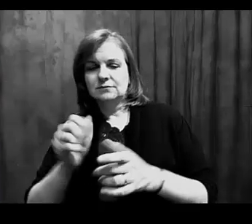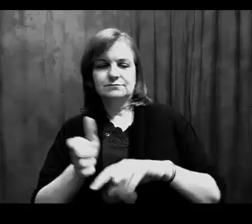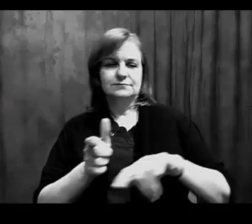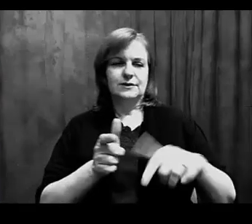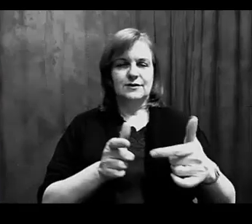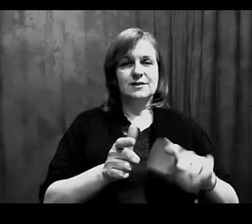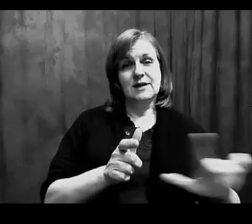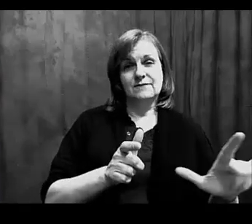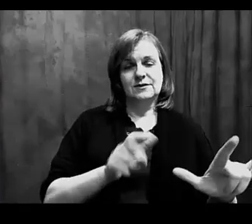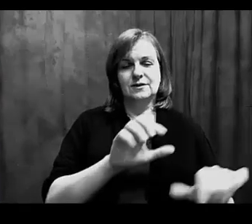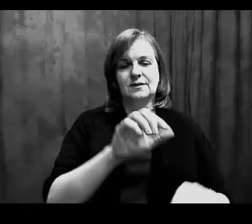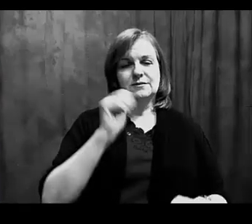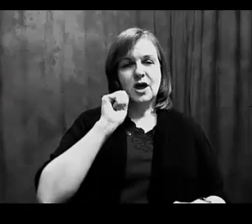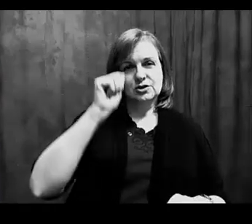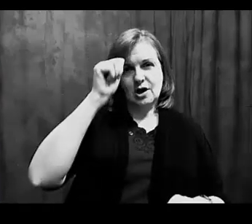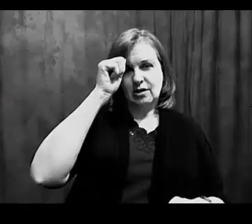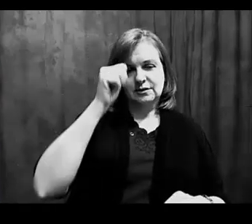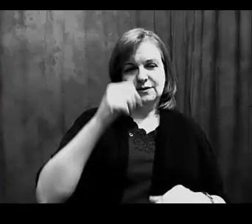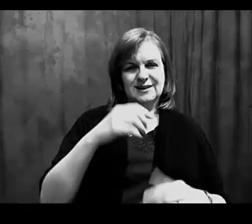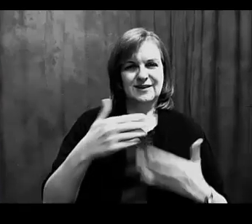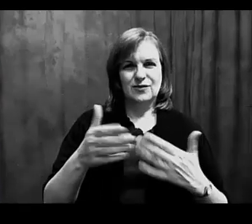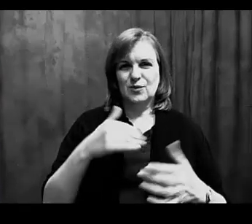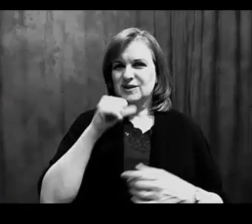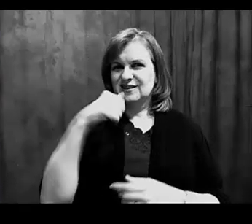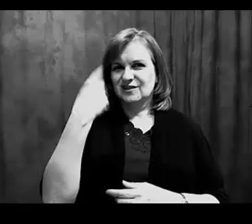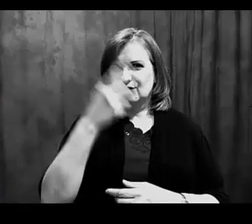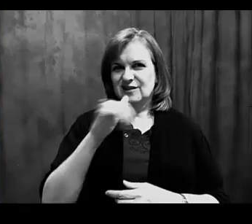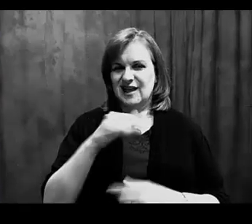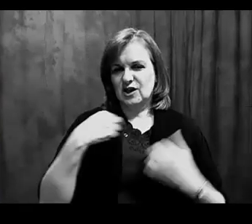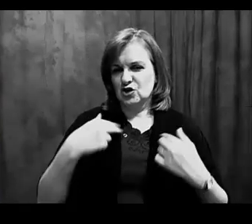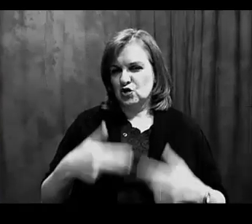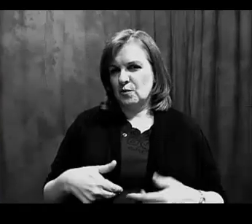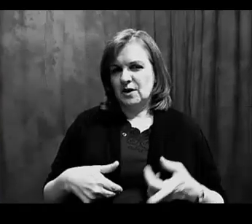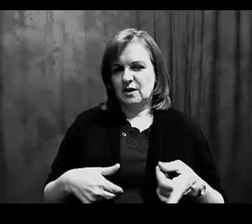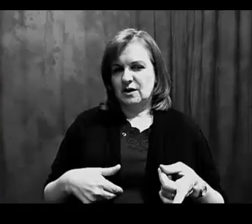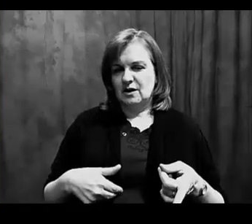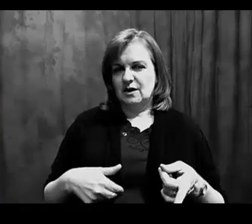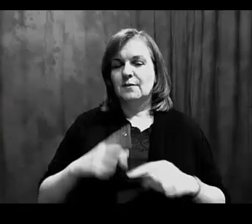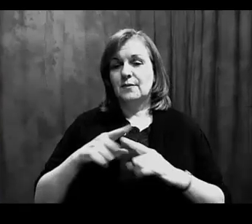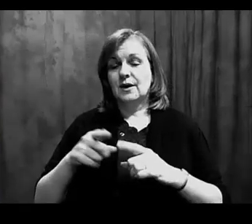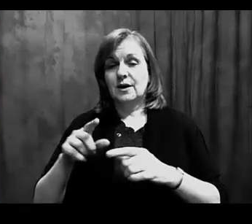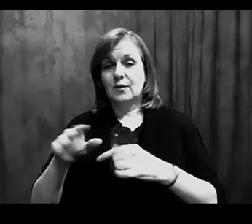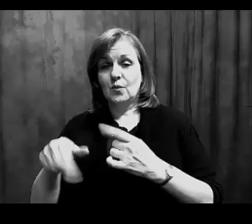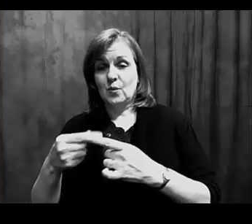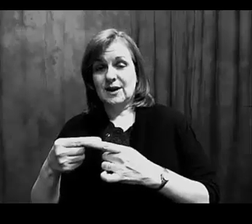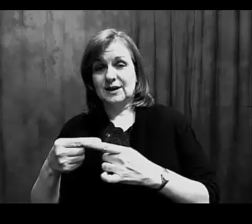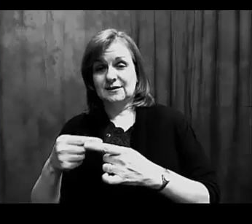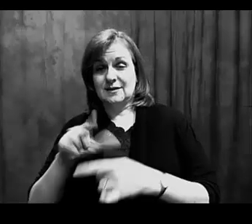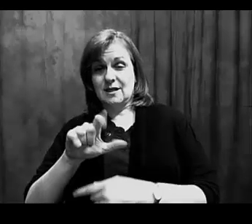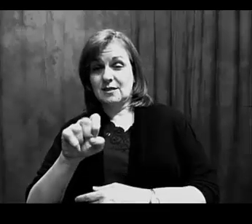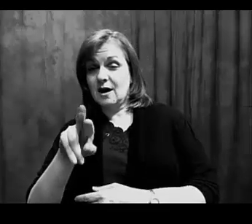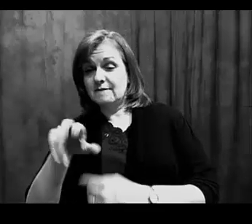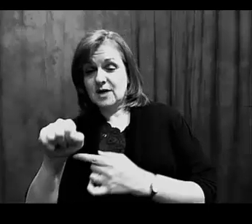so even though it doesn't look anything like you in its adult form in the juvenile form